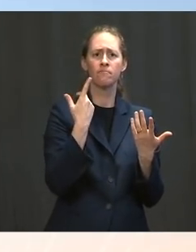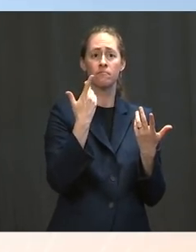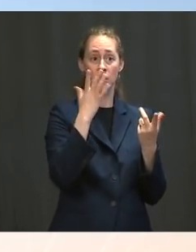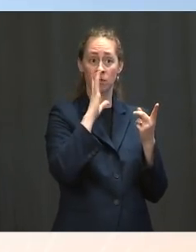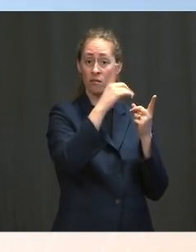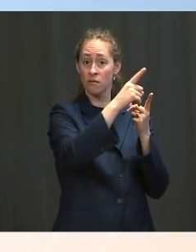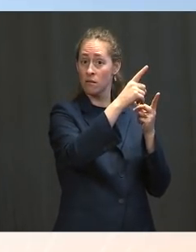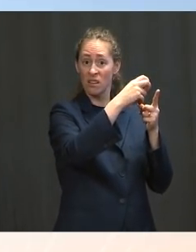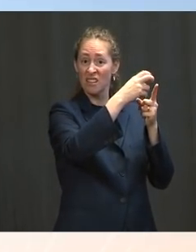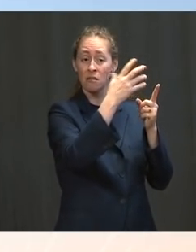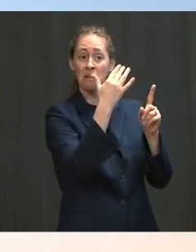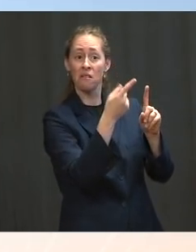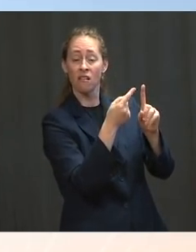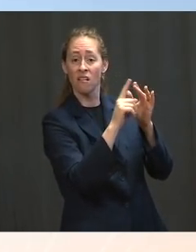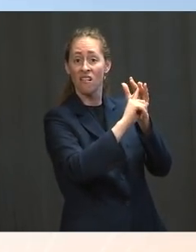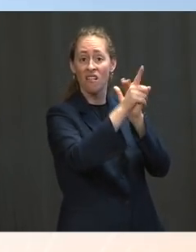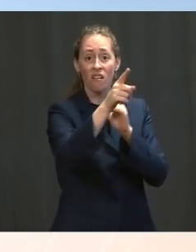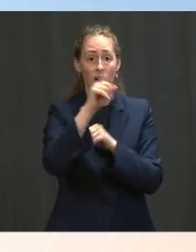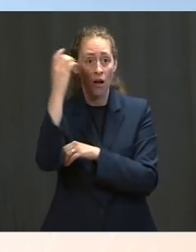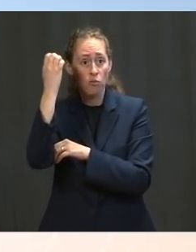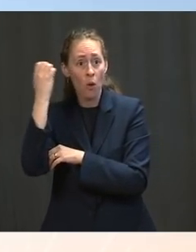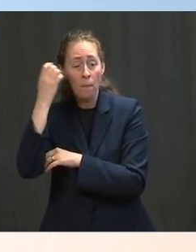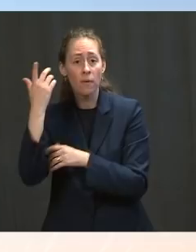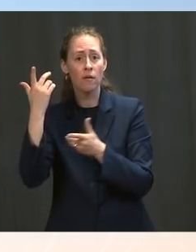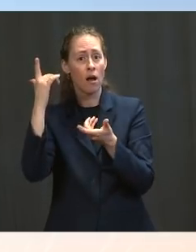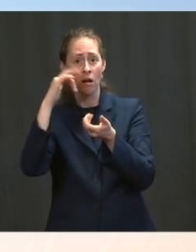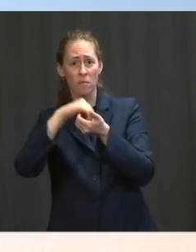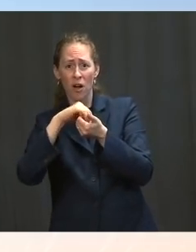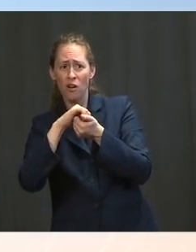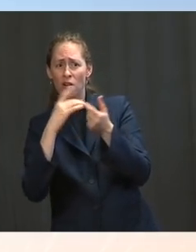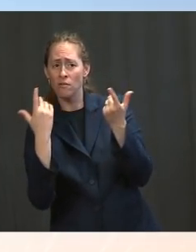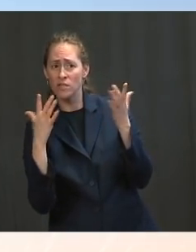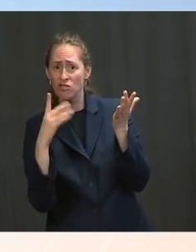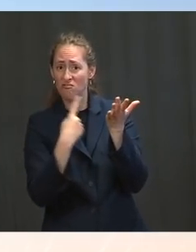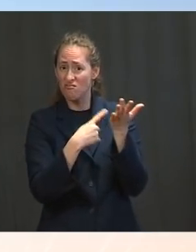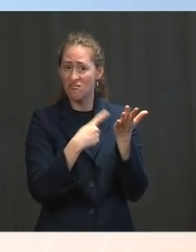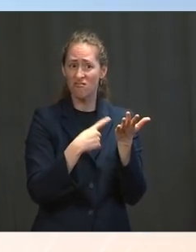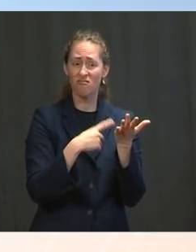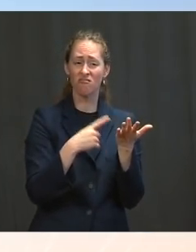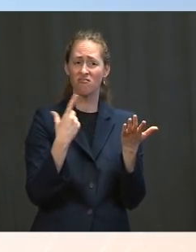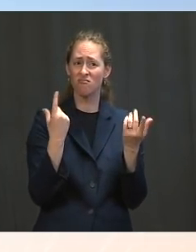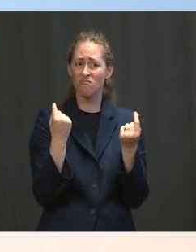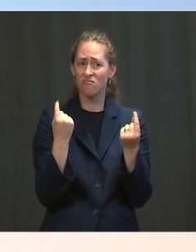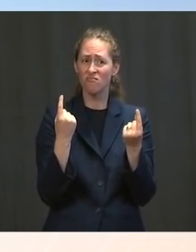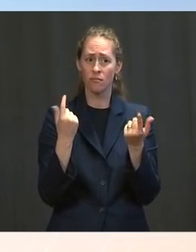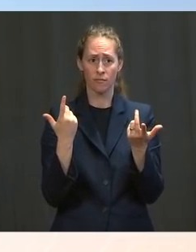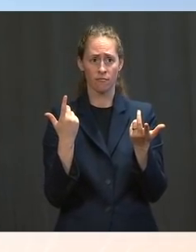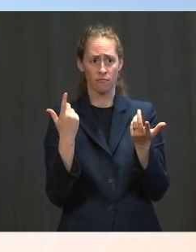is discussing with European allies? Would the U.S. be opening the doors to some of these people?